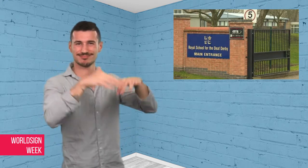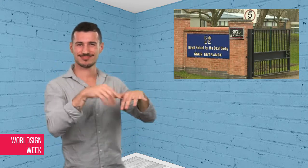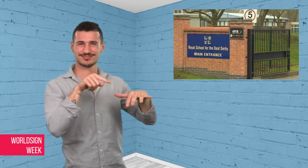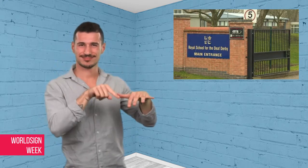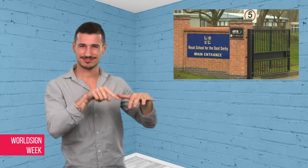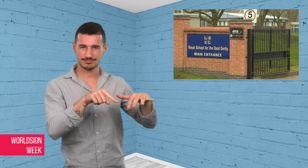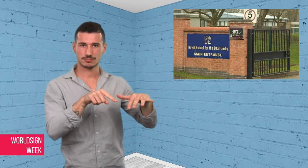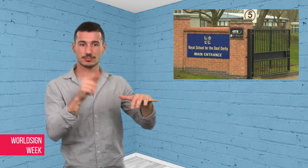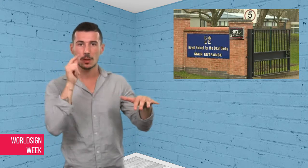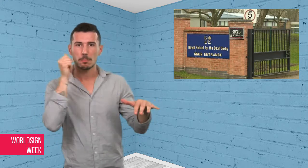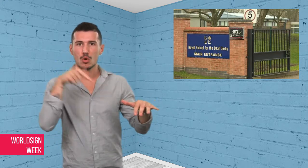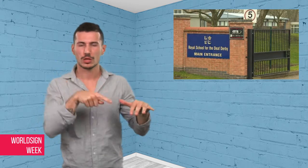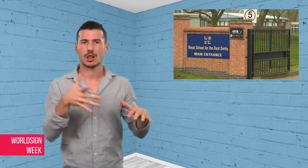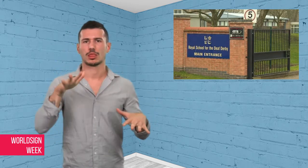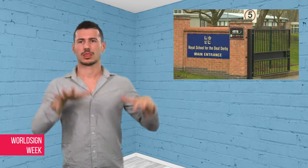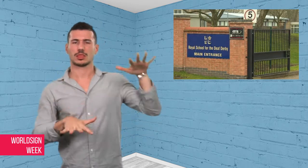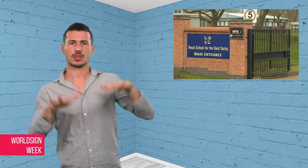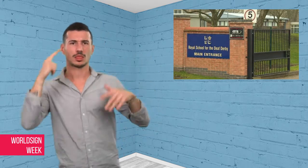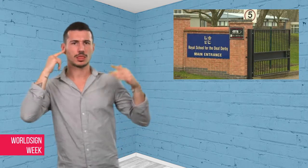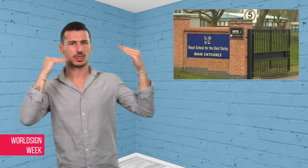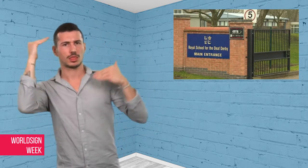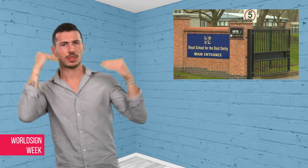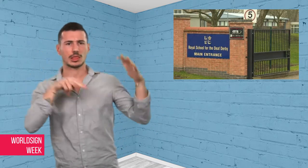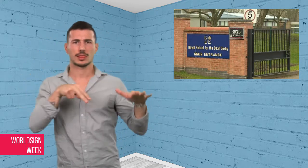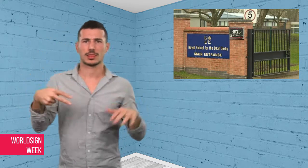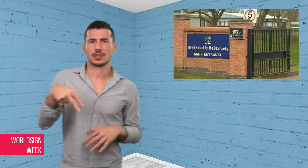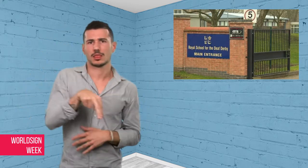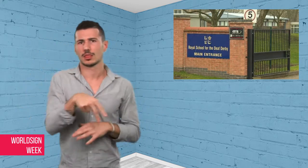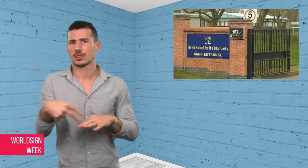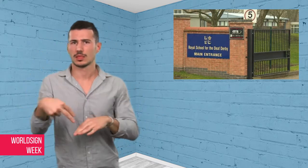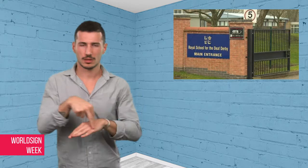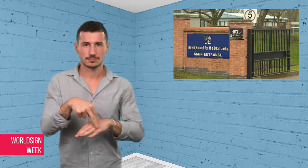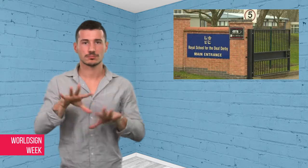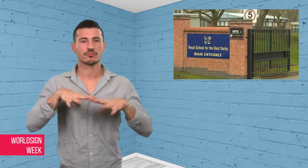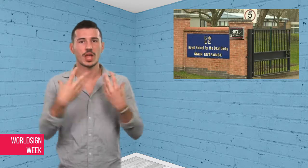into the United Kingdom by the lorry.